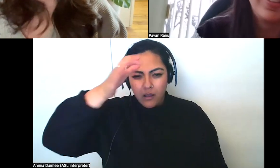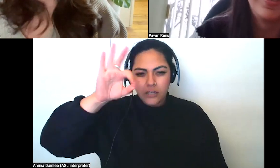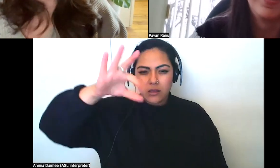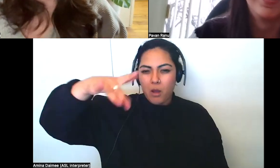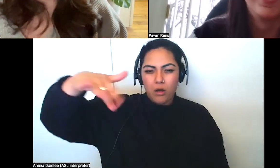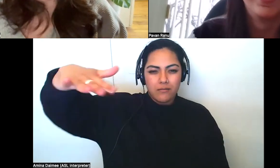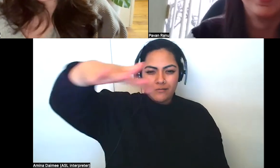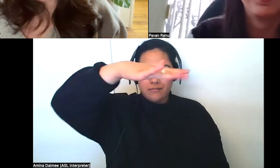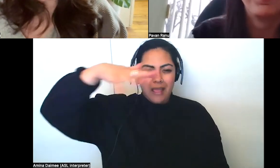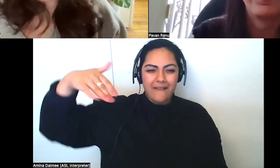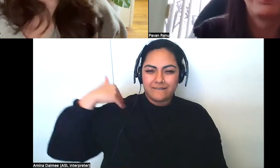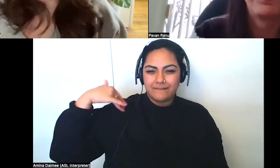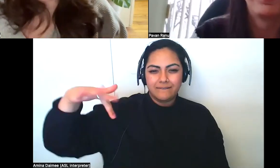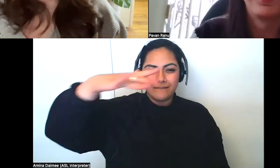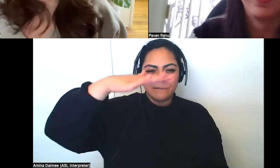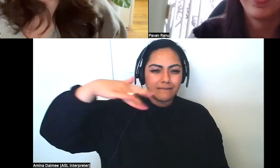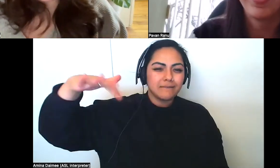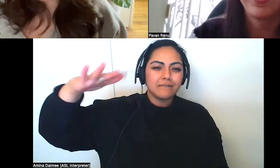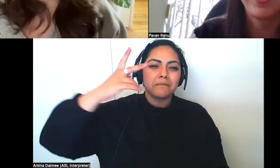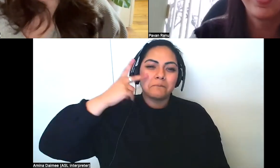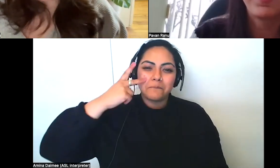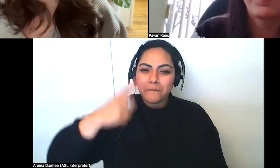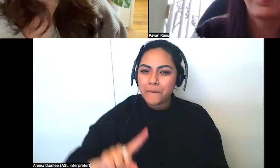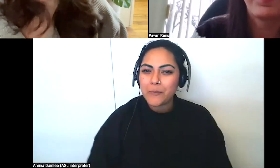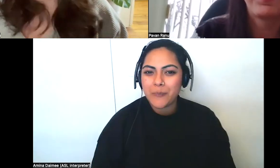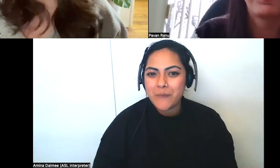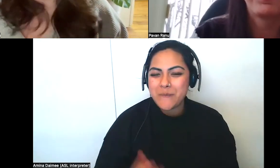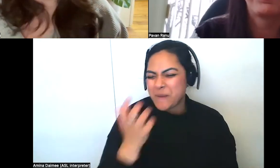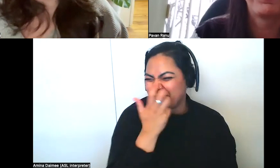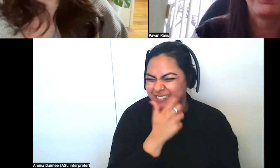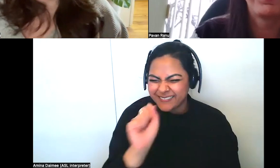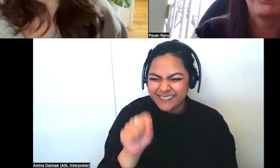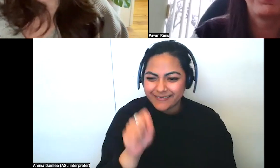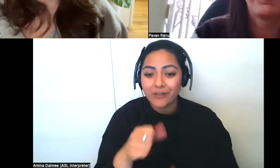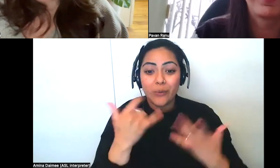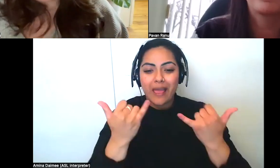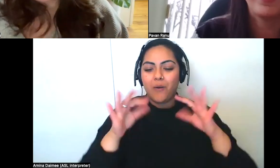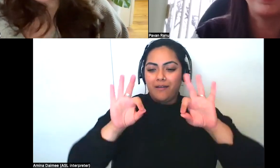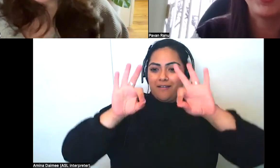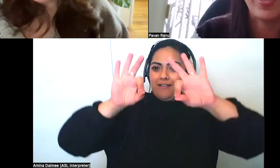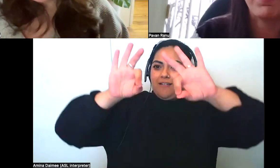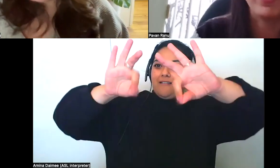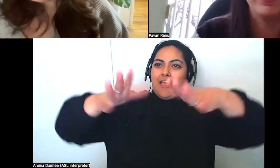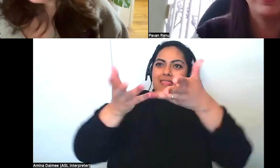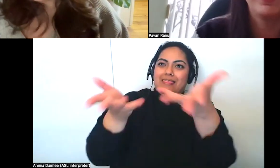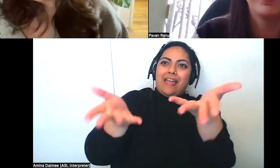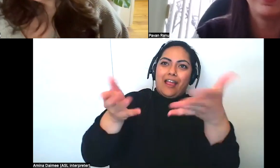Monique: Amazing. Yes. Now that we've put it out into the world, I'm hoping... Pavan: It's gonna happen. Monique: ...that it happens.